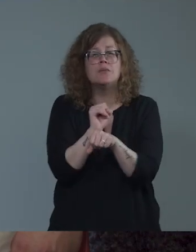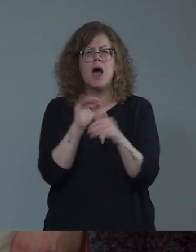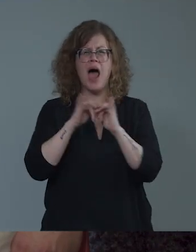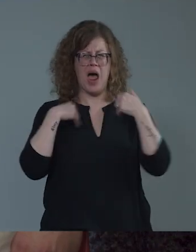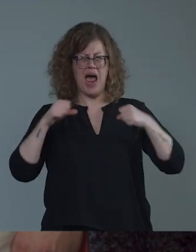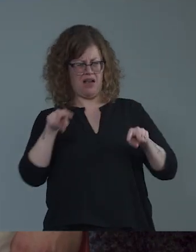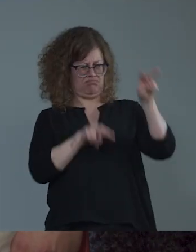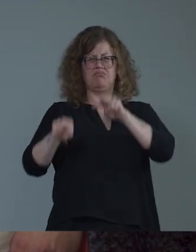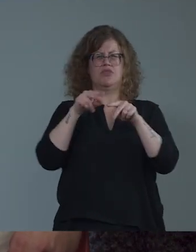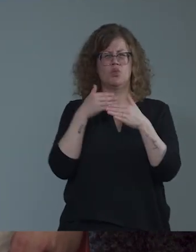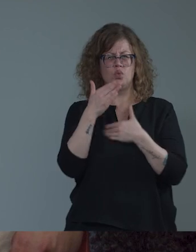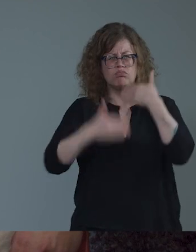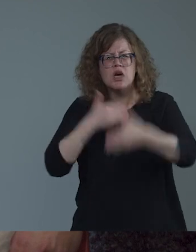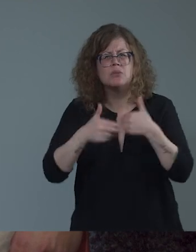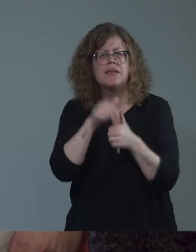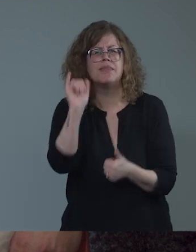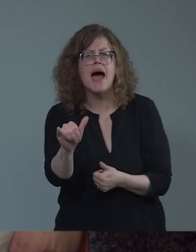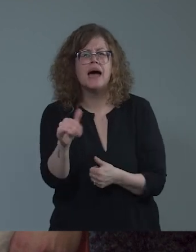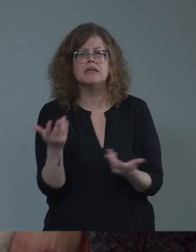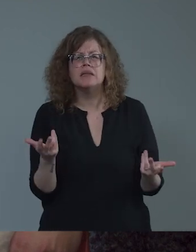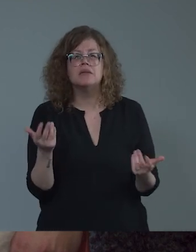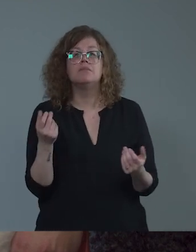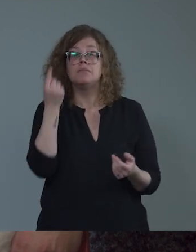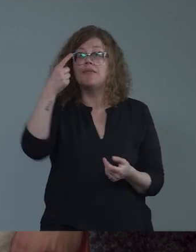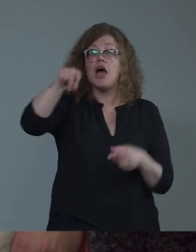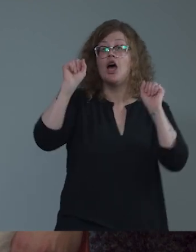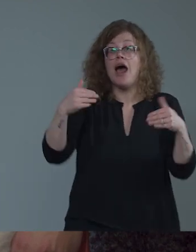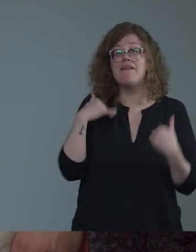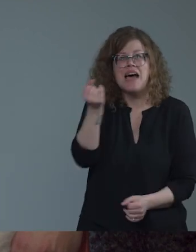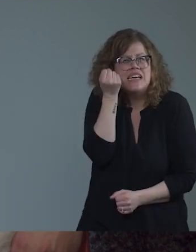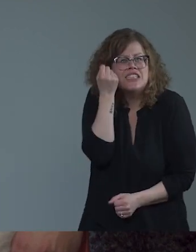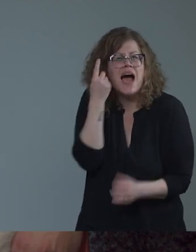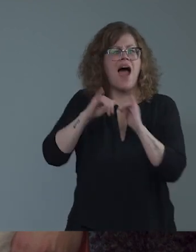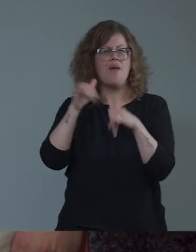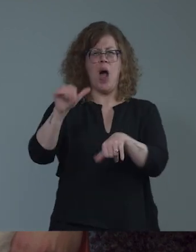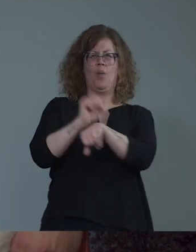they wanted for the detailed design. And I always think about what if I was